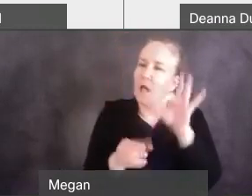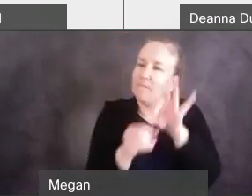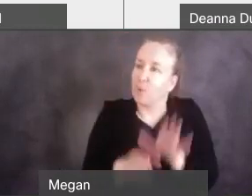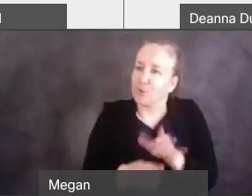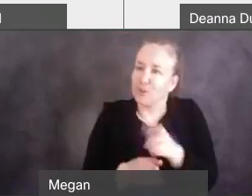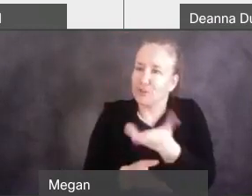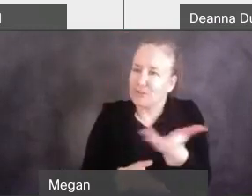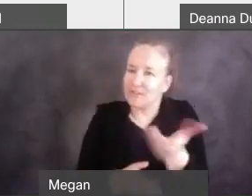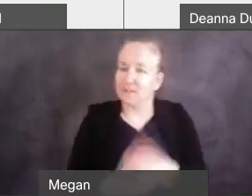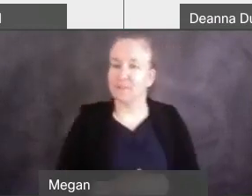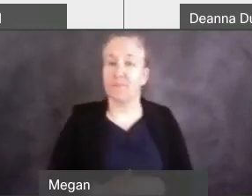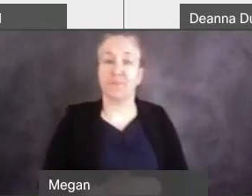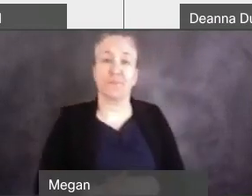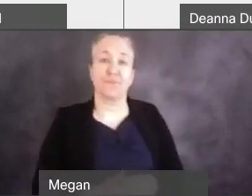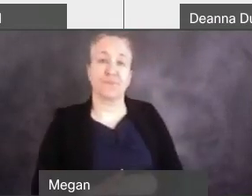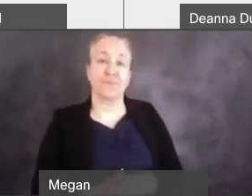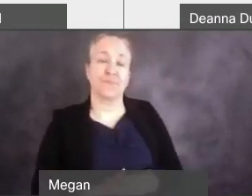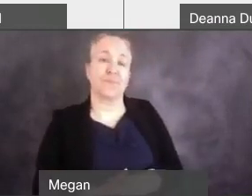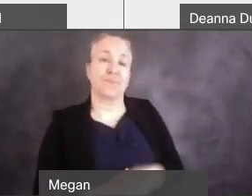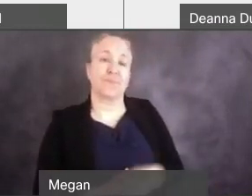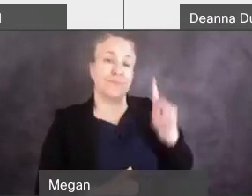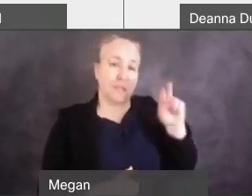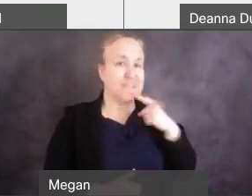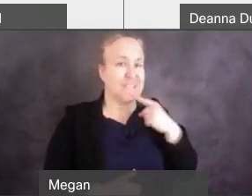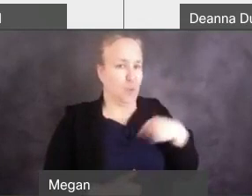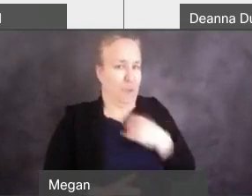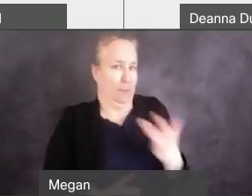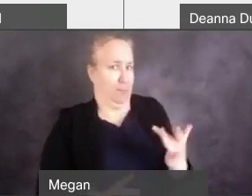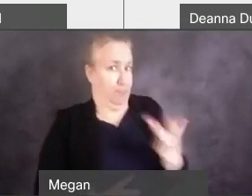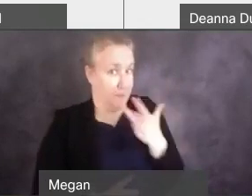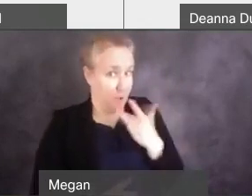[Commissioner Lawrence] We would actually strongly prefer that people do it online,